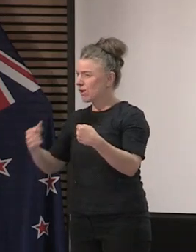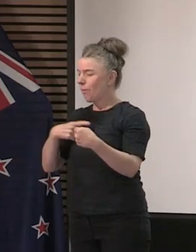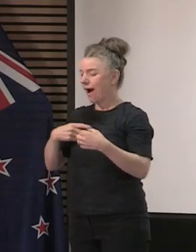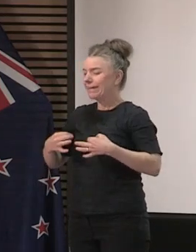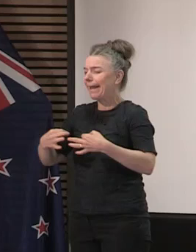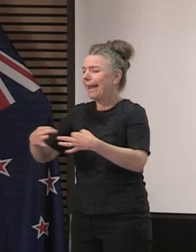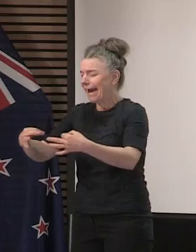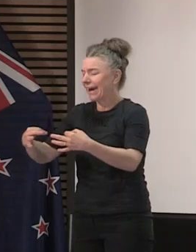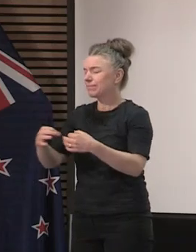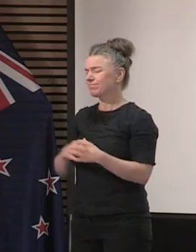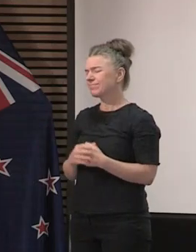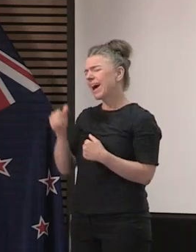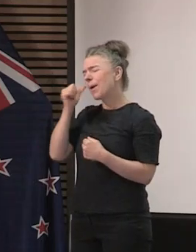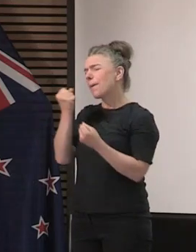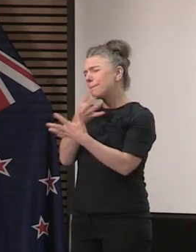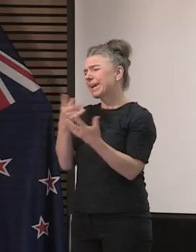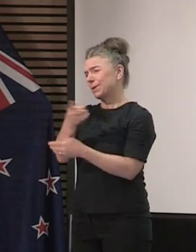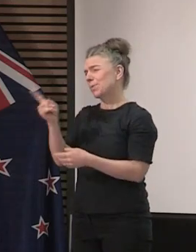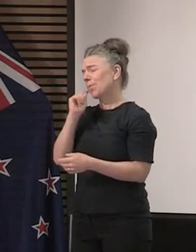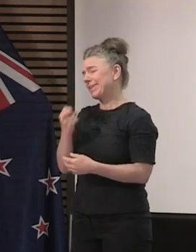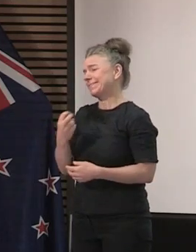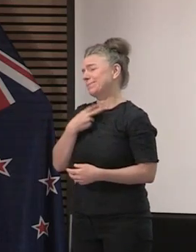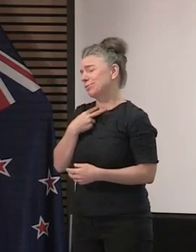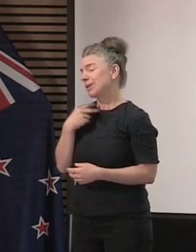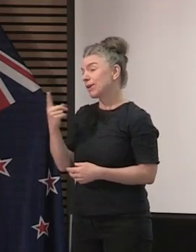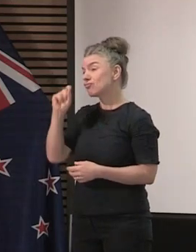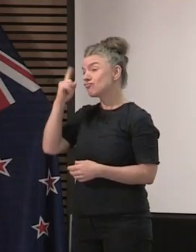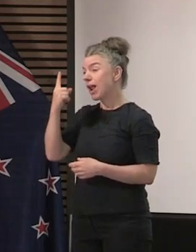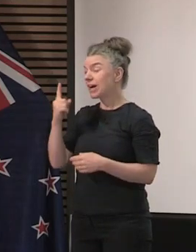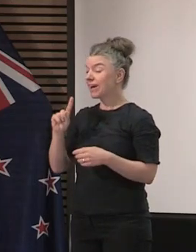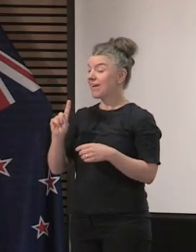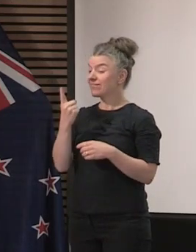underway, will be extended to make up for the delay. I know